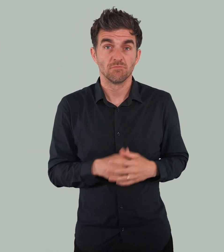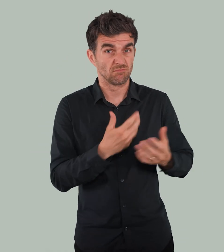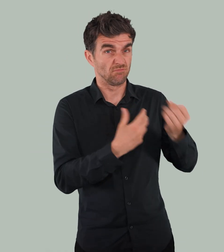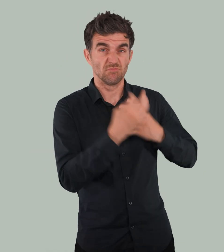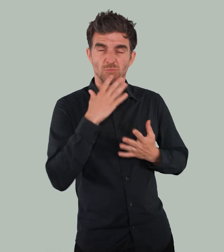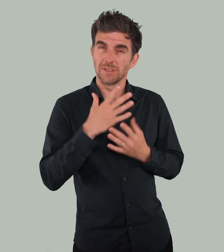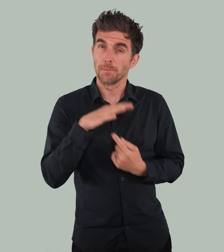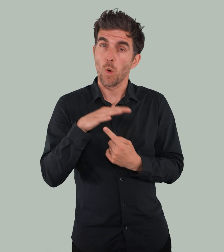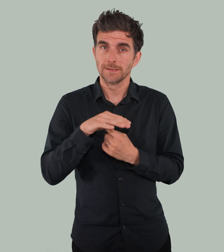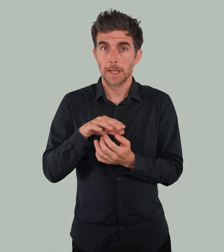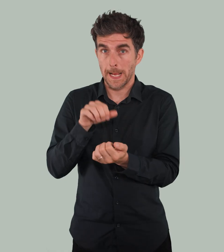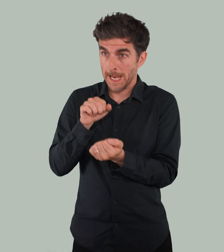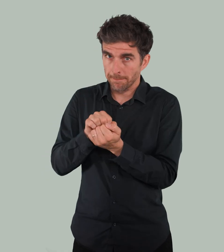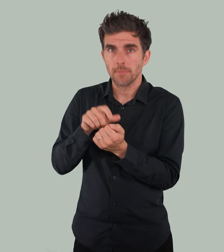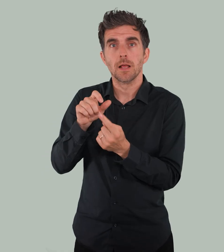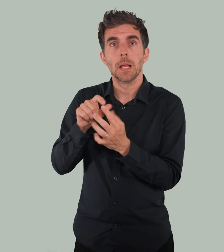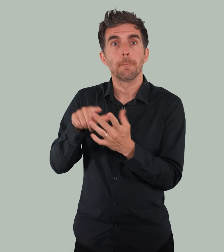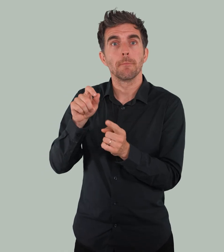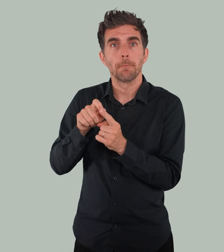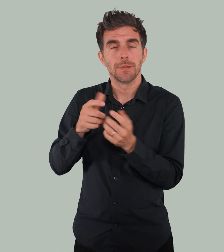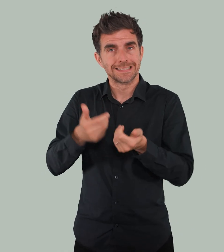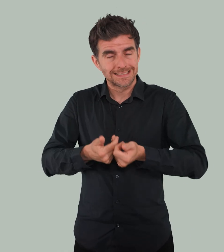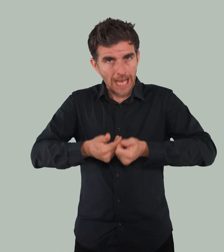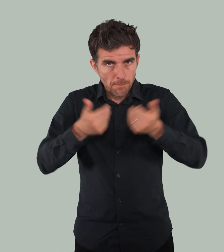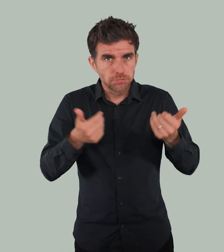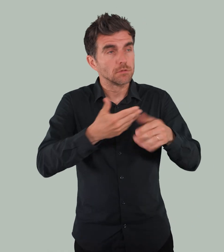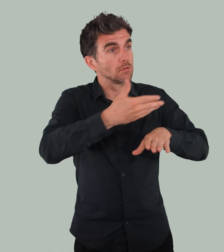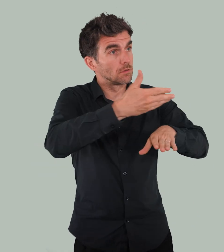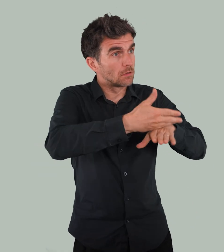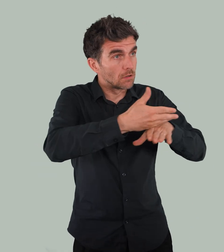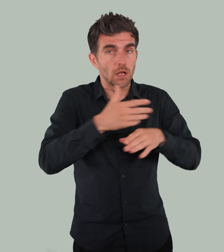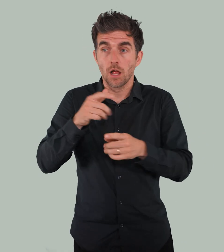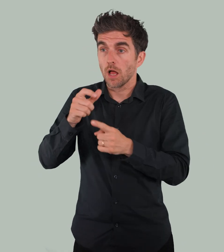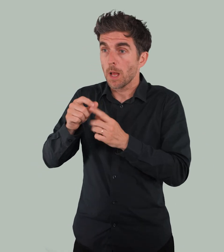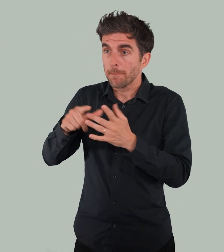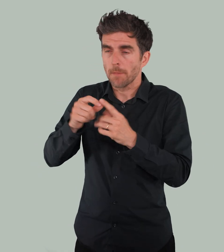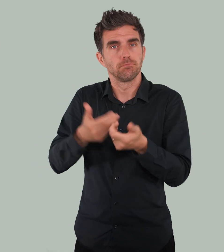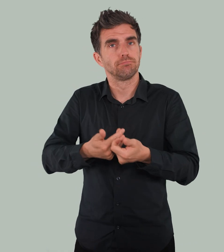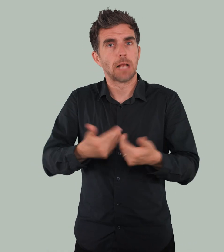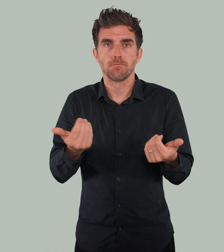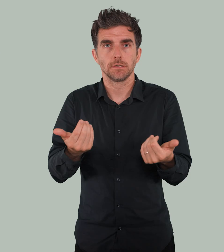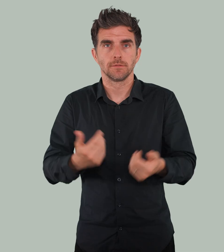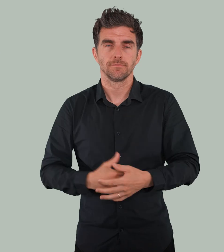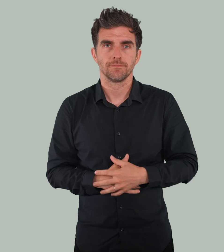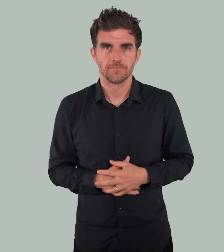Respondents highlight the importance of keeping PIP separate from employment.